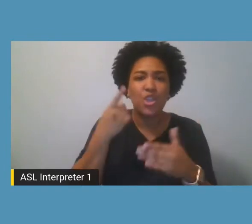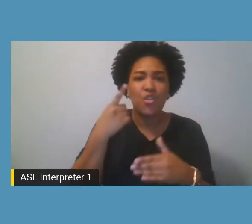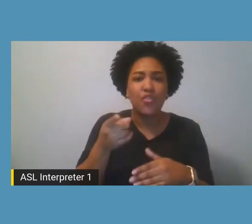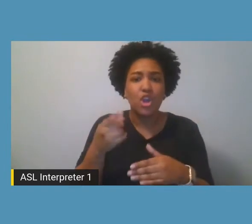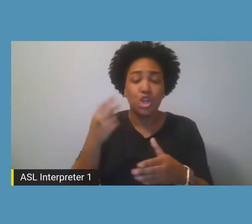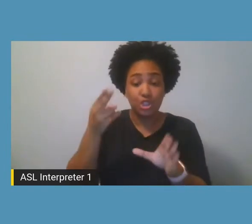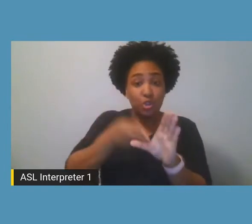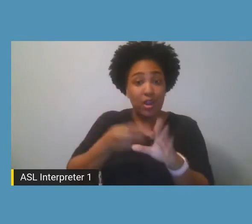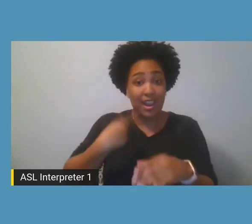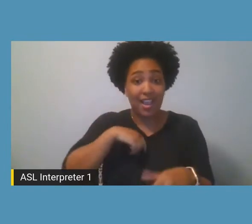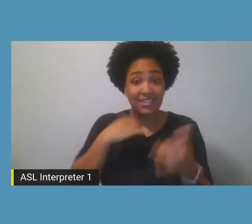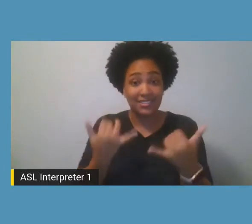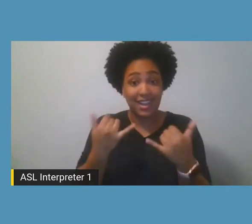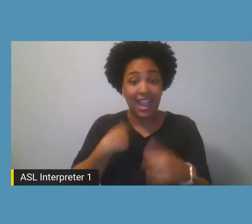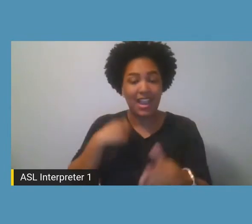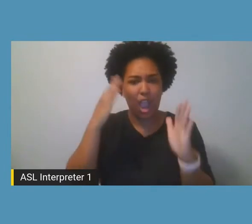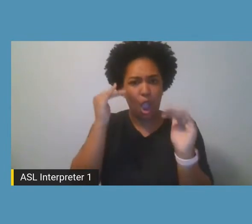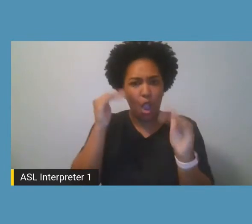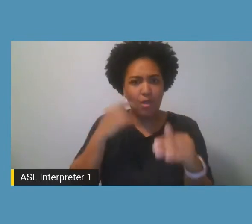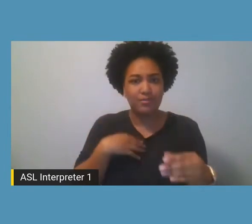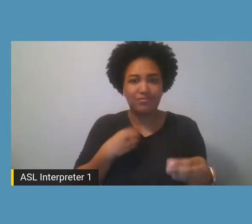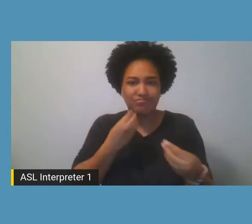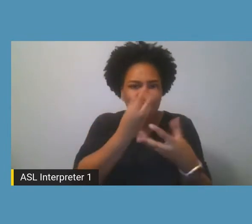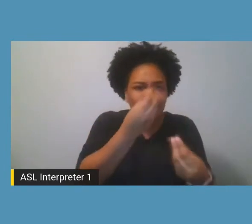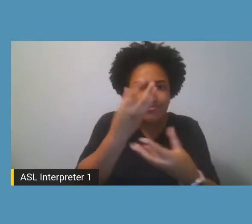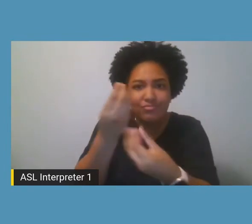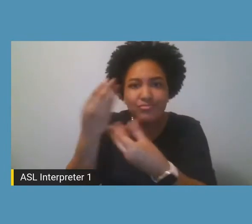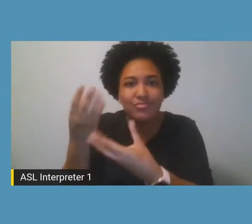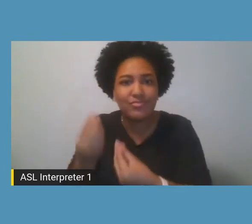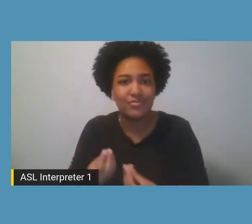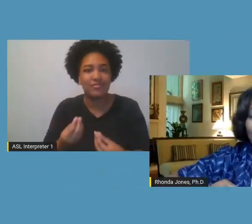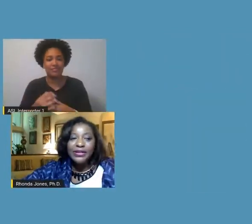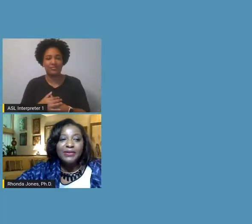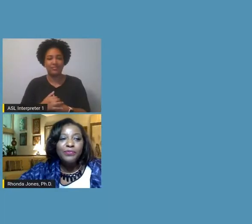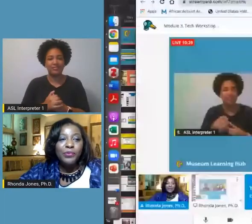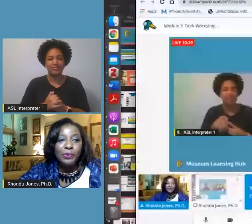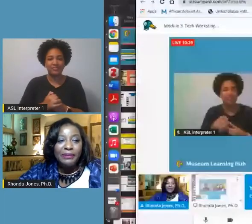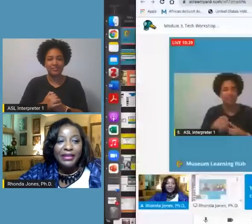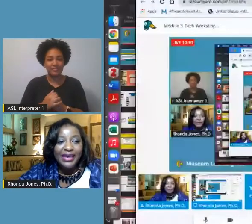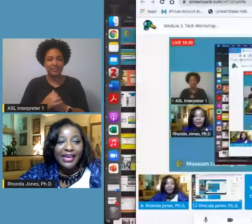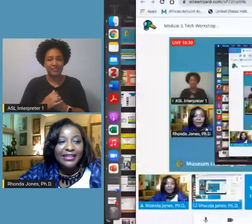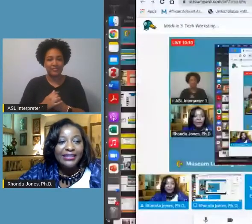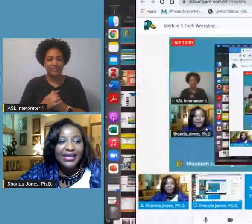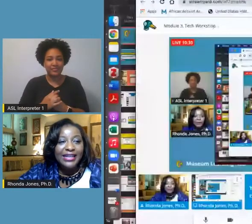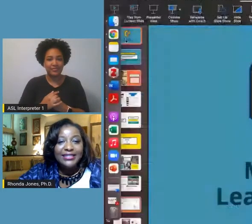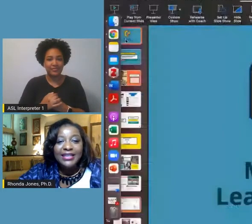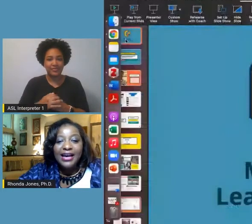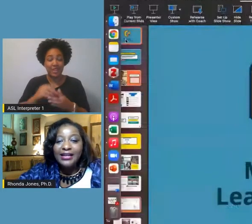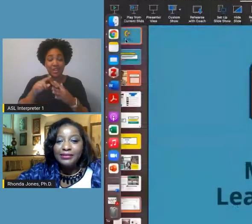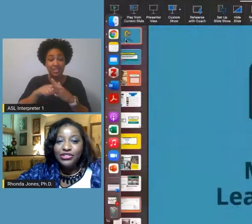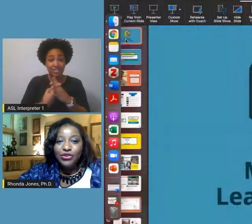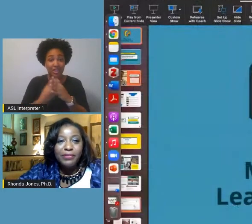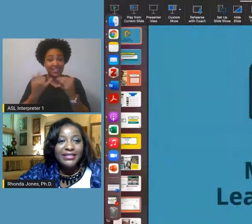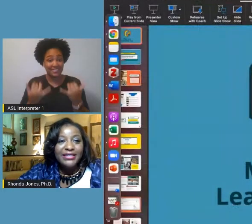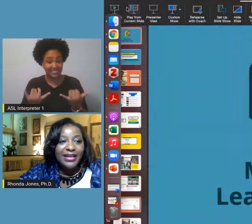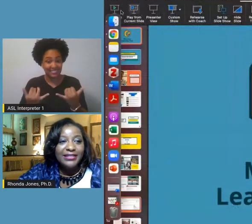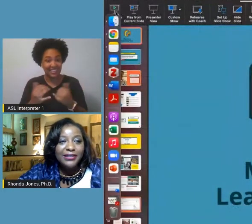hope it will be informative and educational for you. When we begin let me start my slides here,